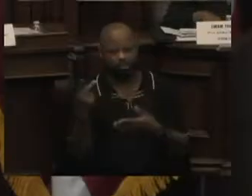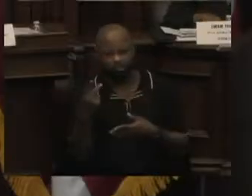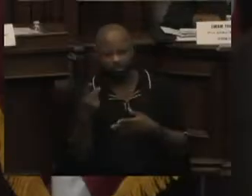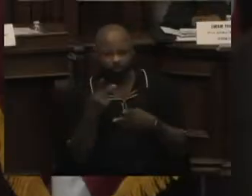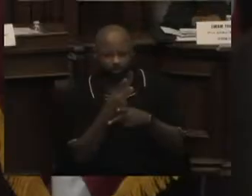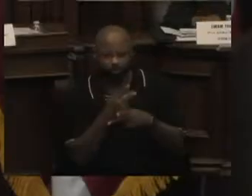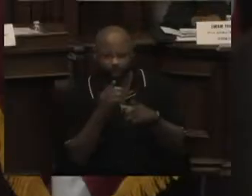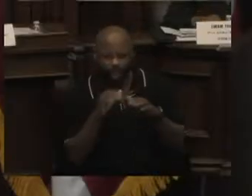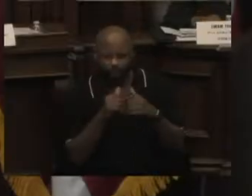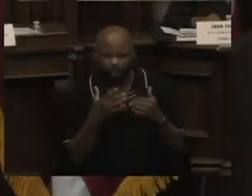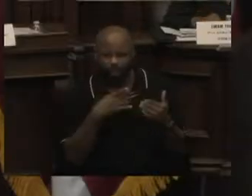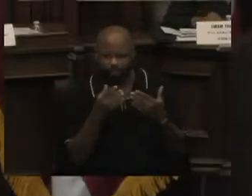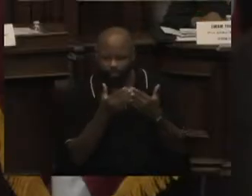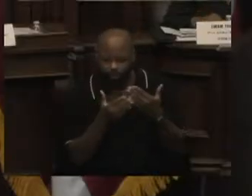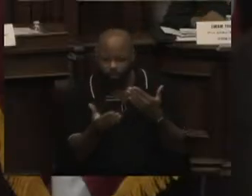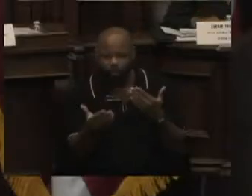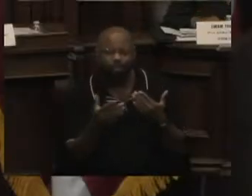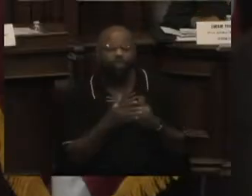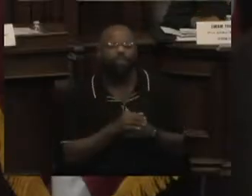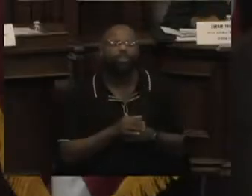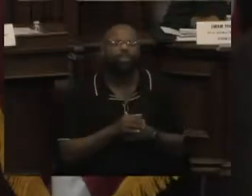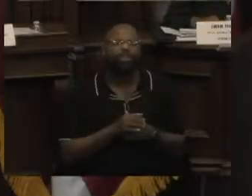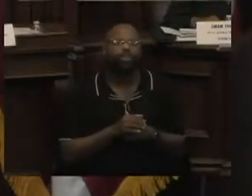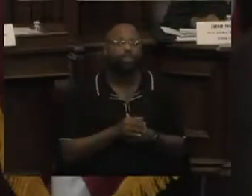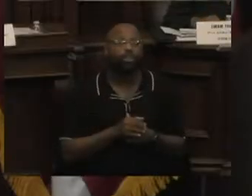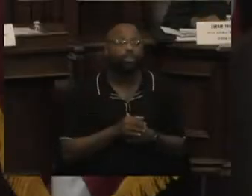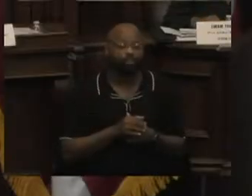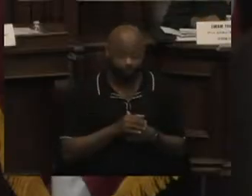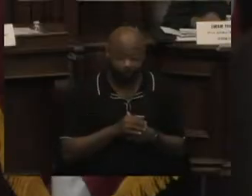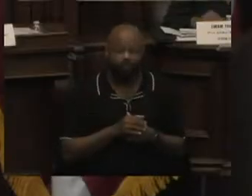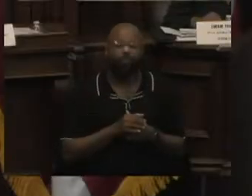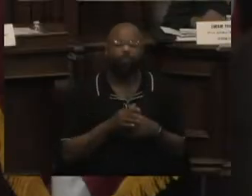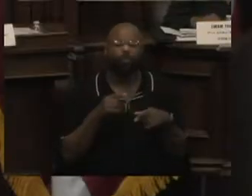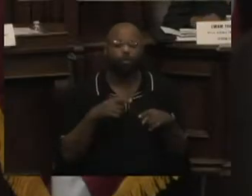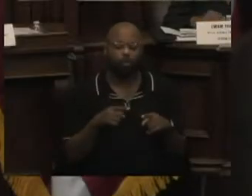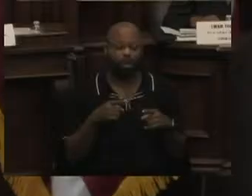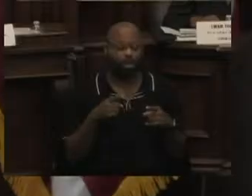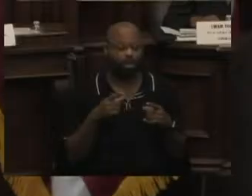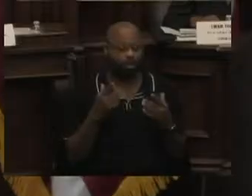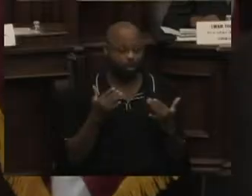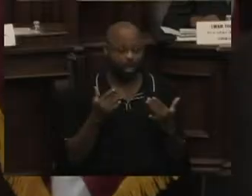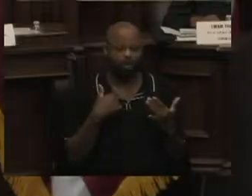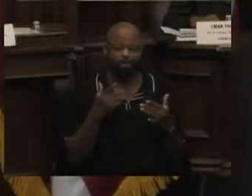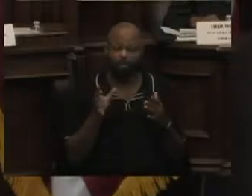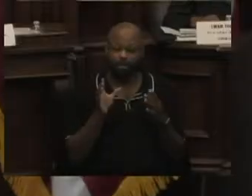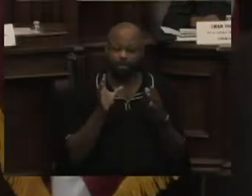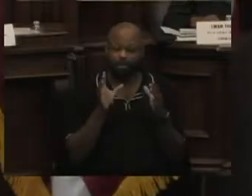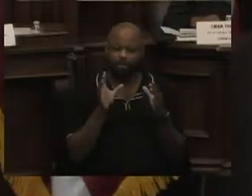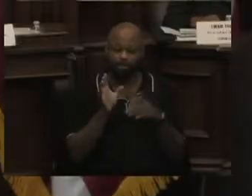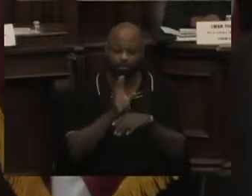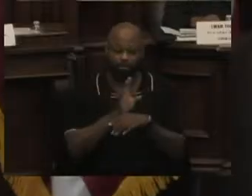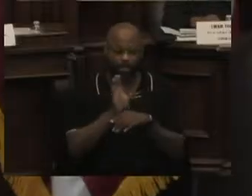to connect next week to really break that down and figure out exactly how we'd like to move